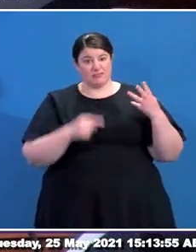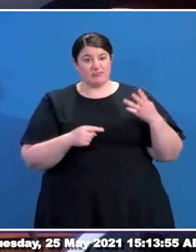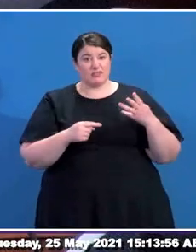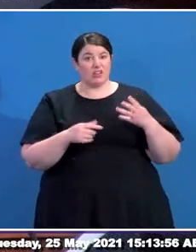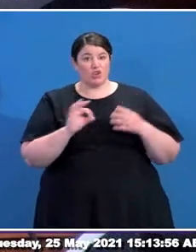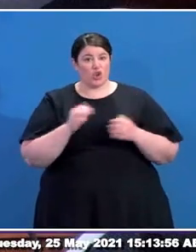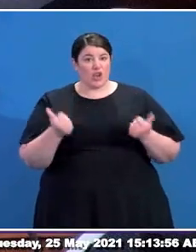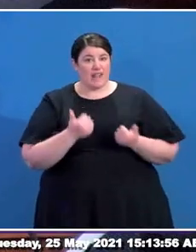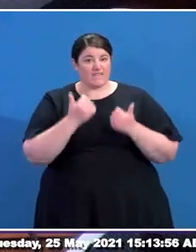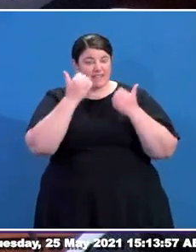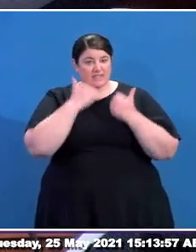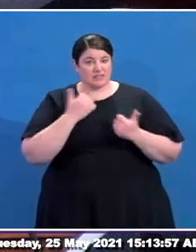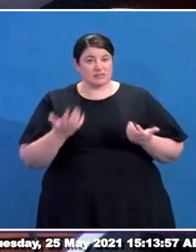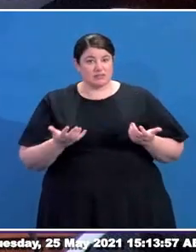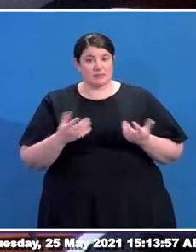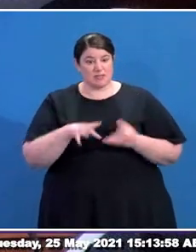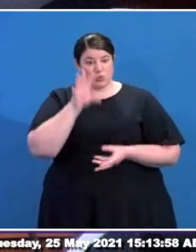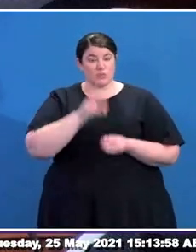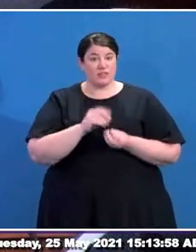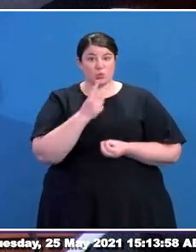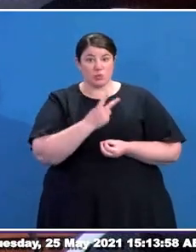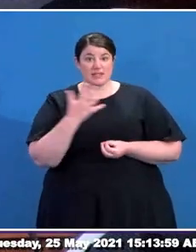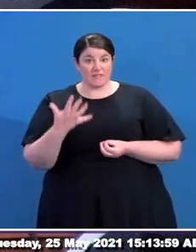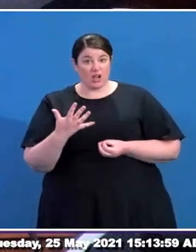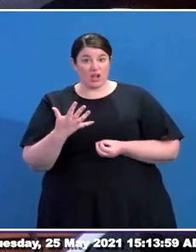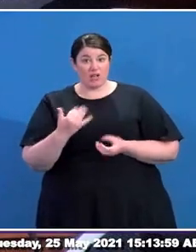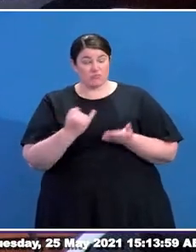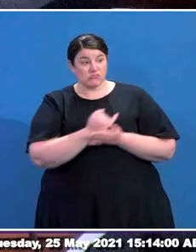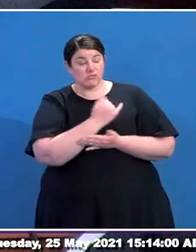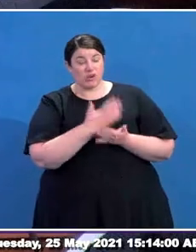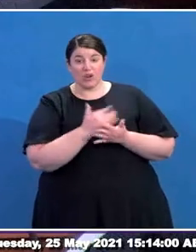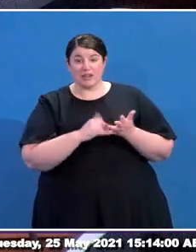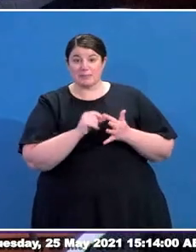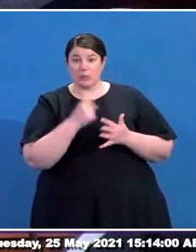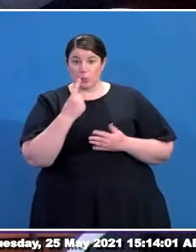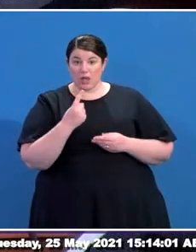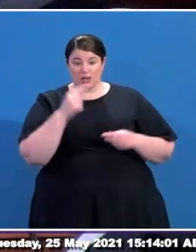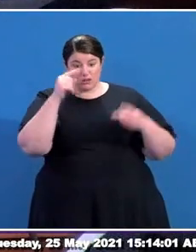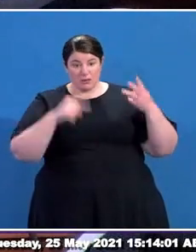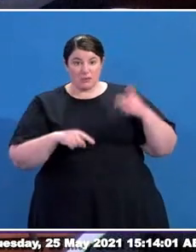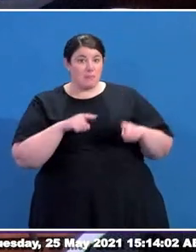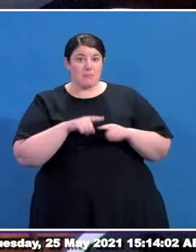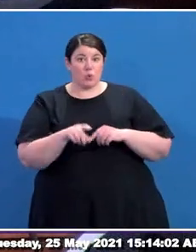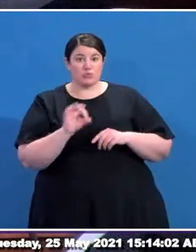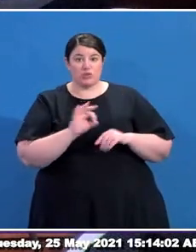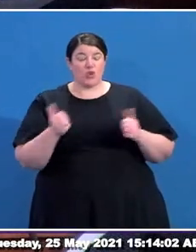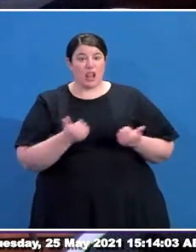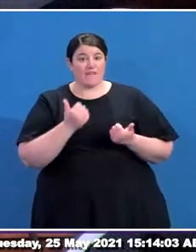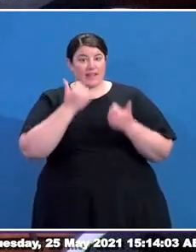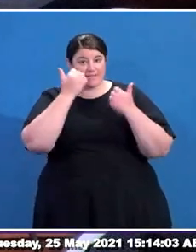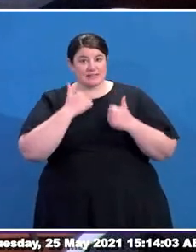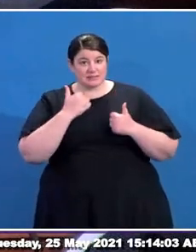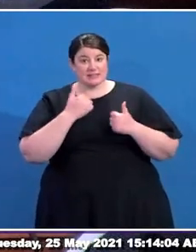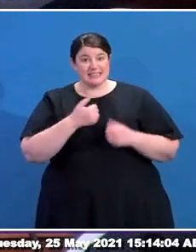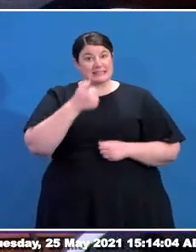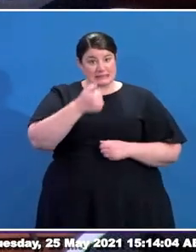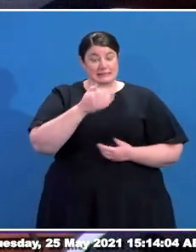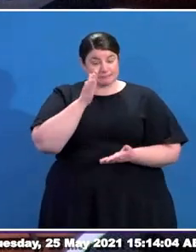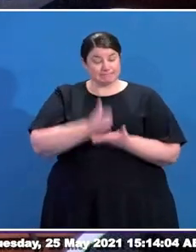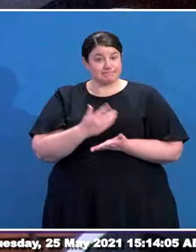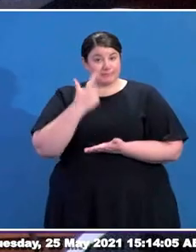There were 25 in total and I think you sustained six of the allegations,